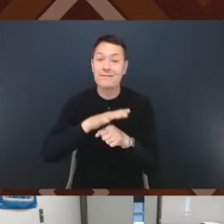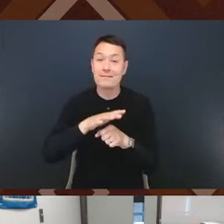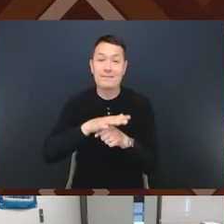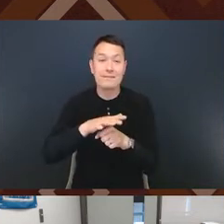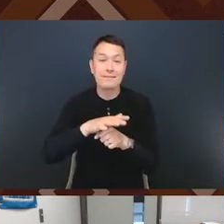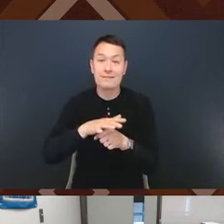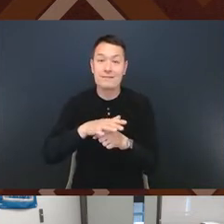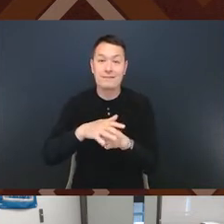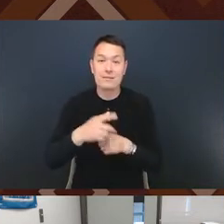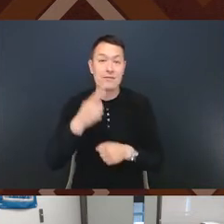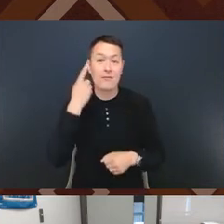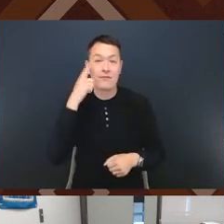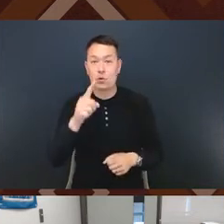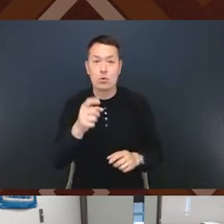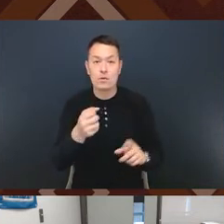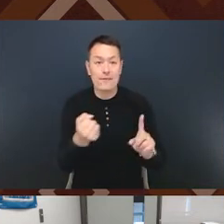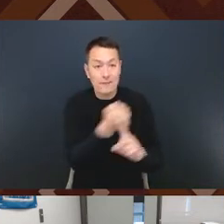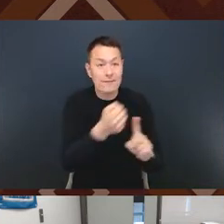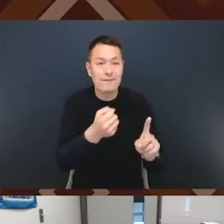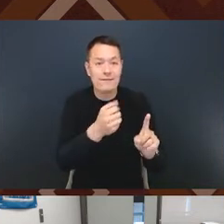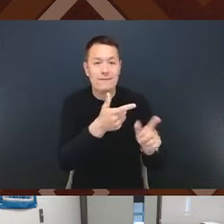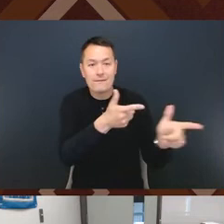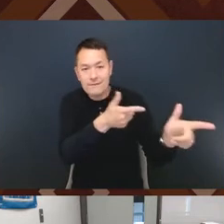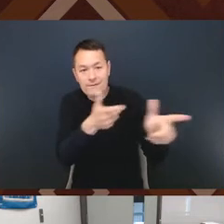for violence, aren't adequately punished for their crimes.